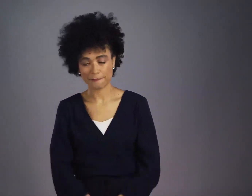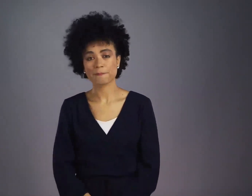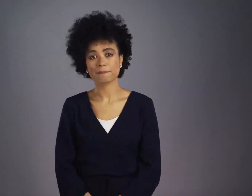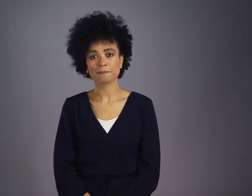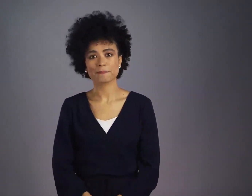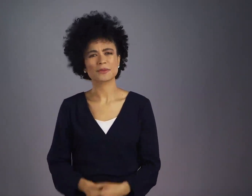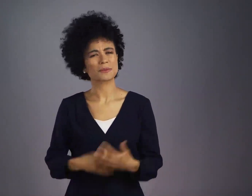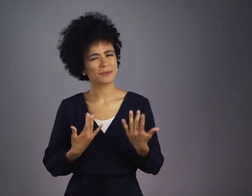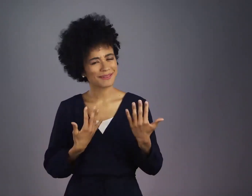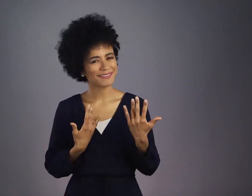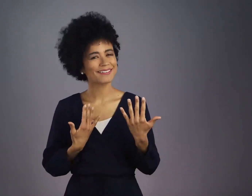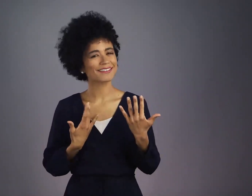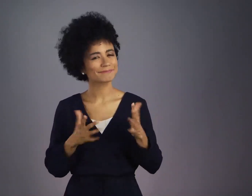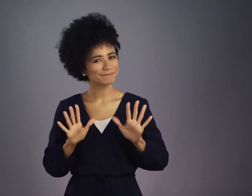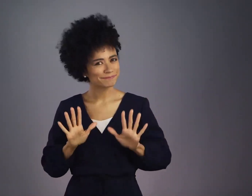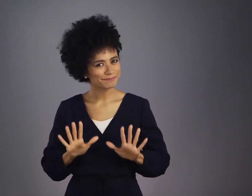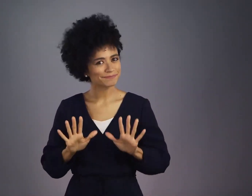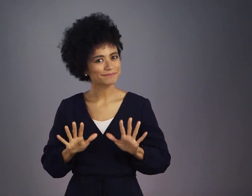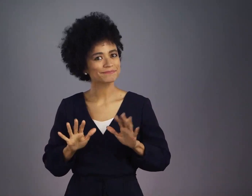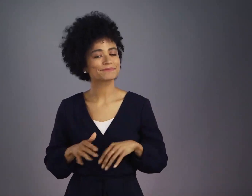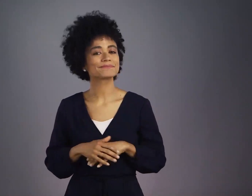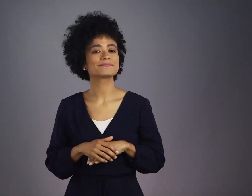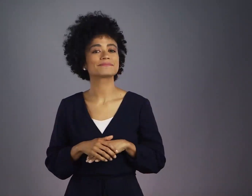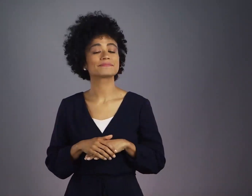Sooner or later, you are likely to find him reading the book once more.